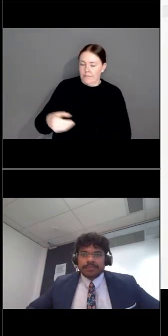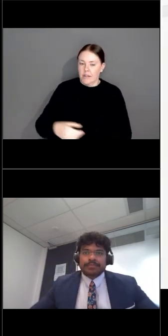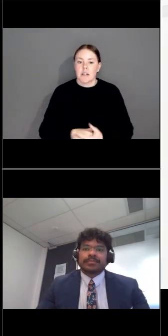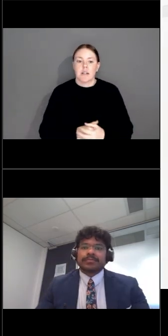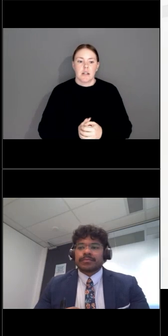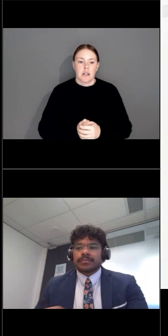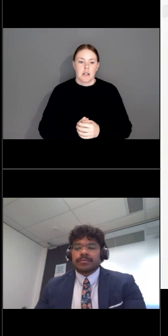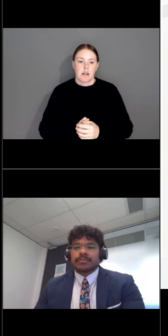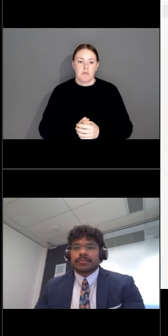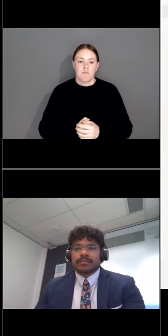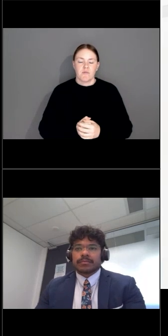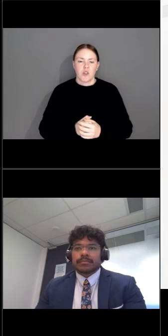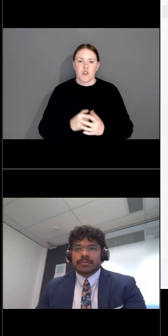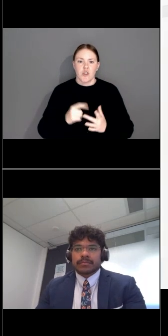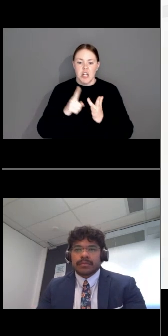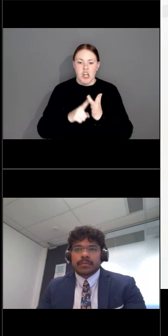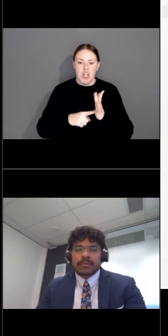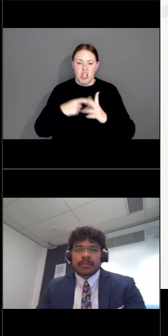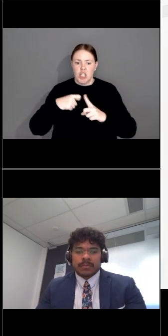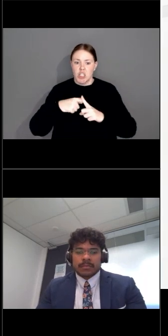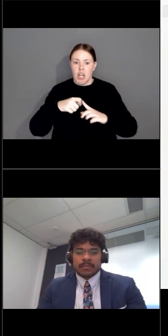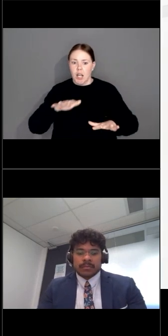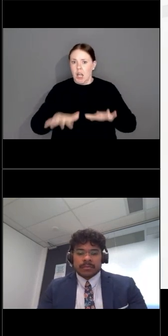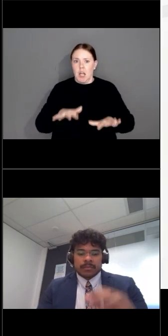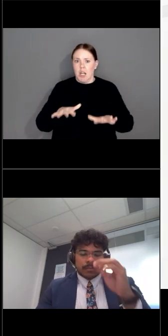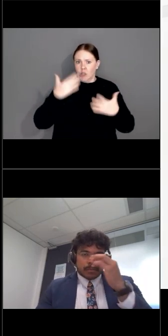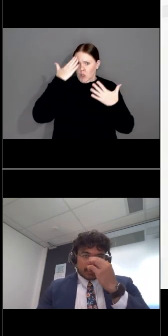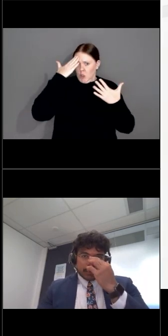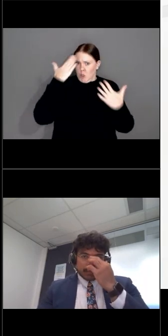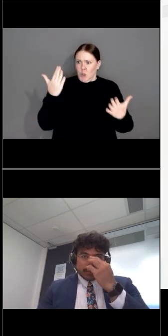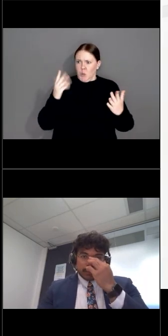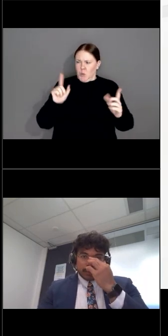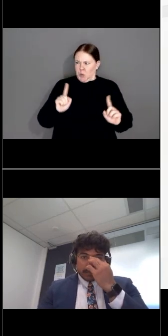understand what's going on because all Jack wants to do is still stay a relationship with Jill and